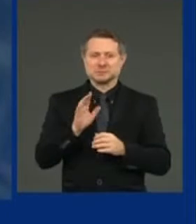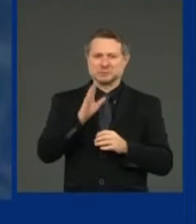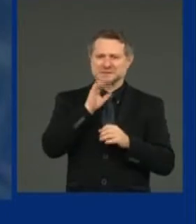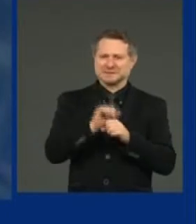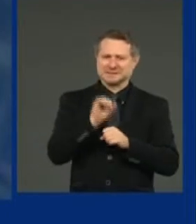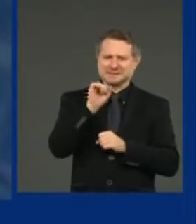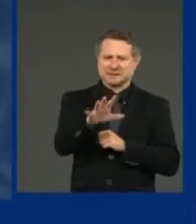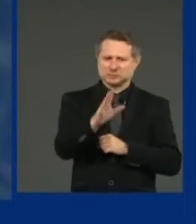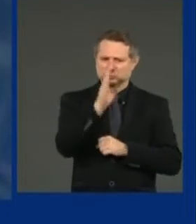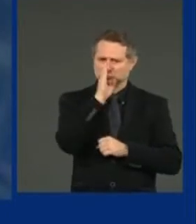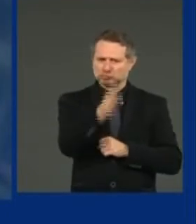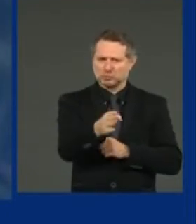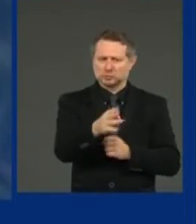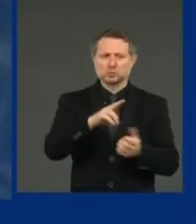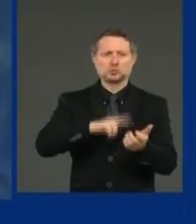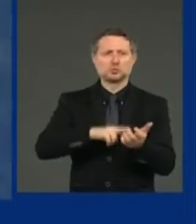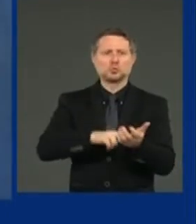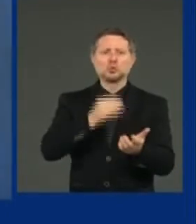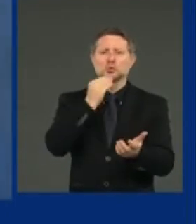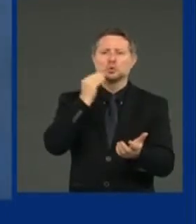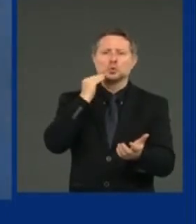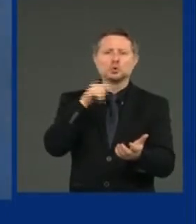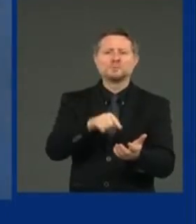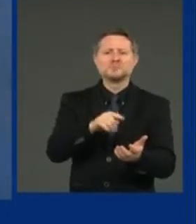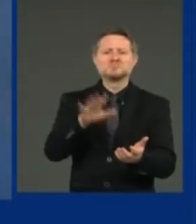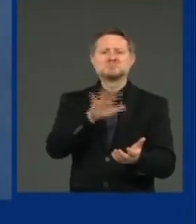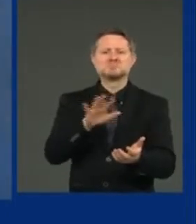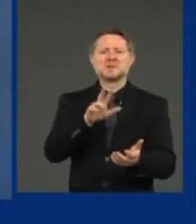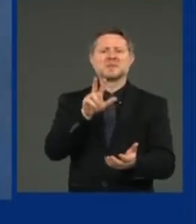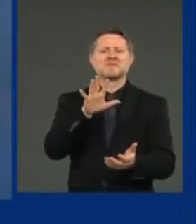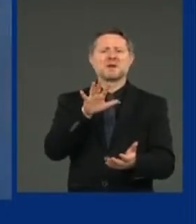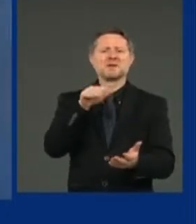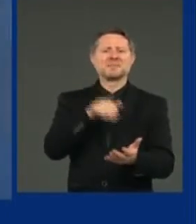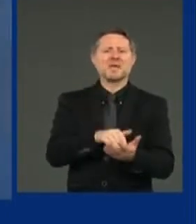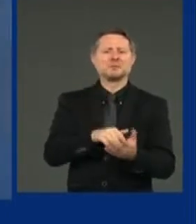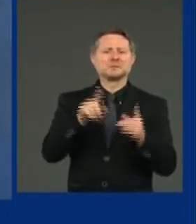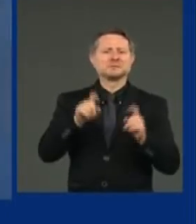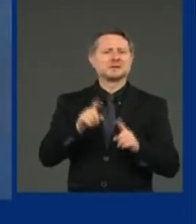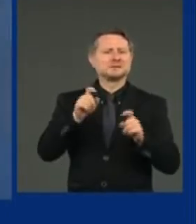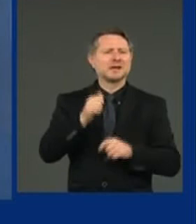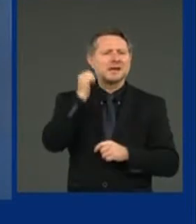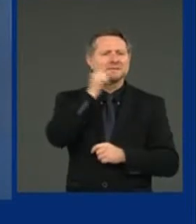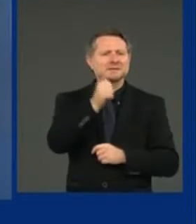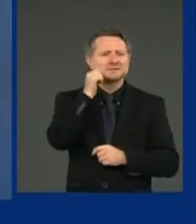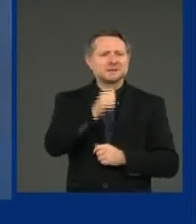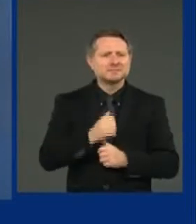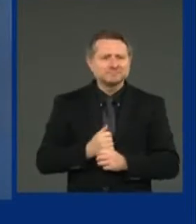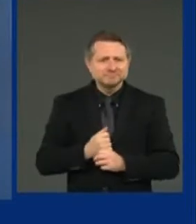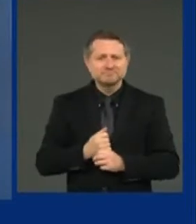NUMBER OF TESTS, THAT WE CAN SEND, JUST FOR THE PURPOSE OF TESTING PEOPLE IN NURSING HOMES,